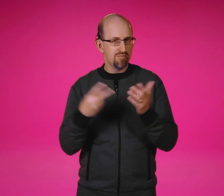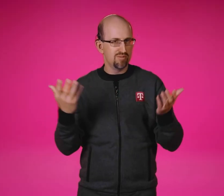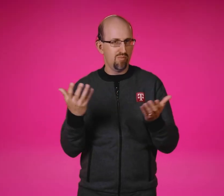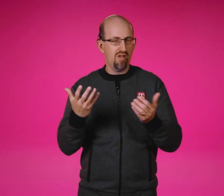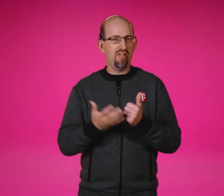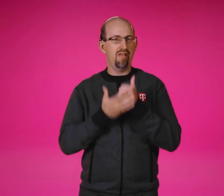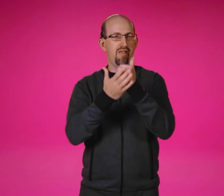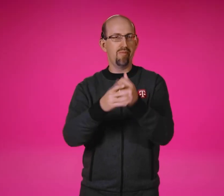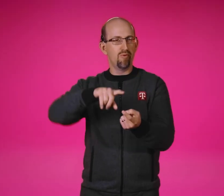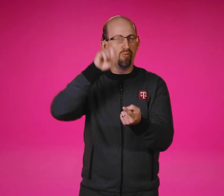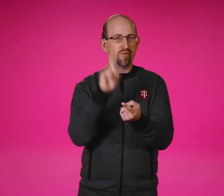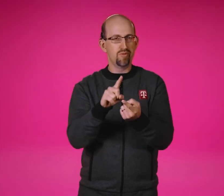To help close the homework gap